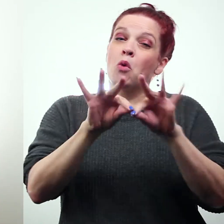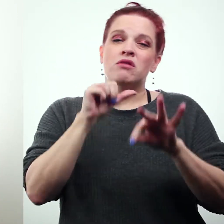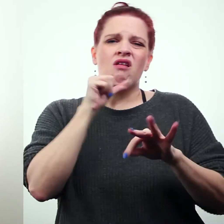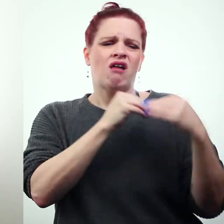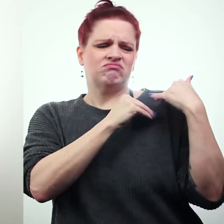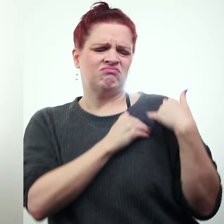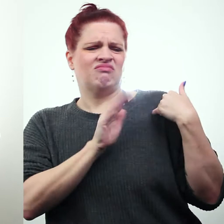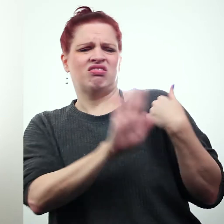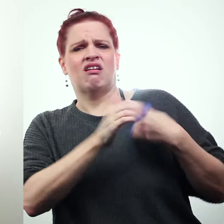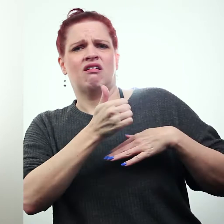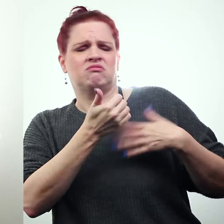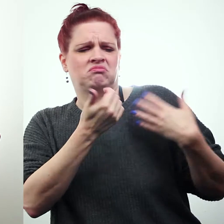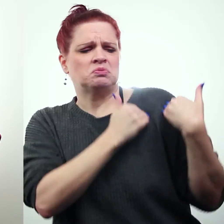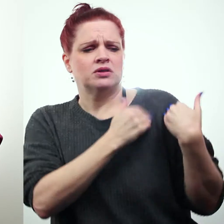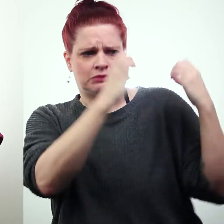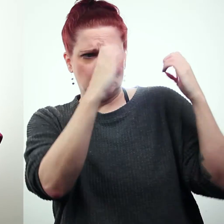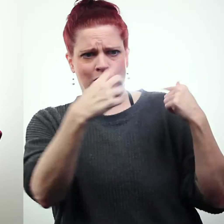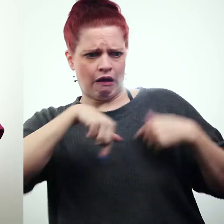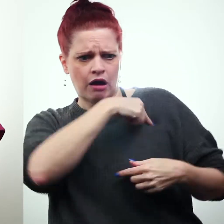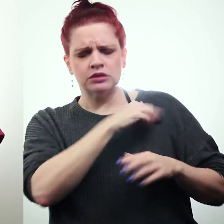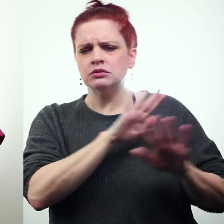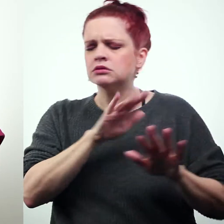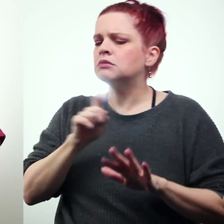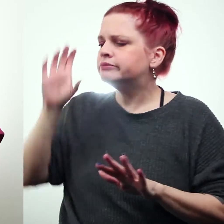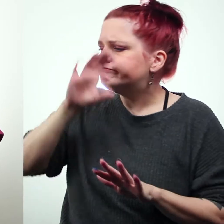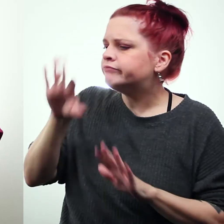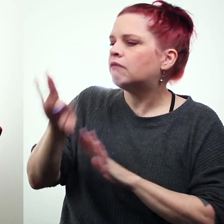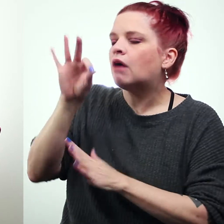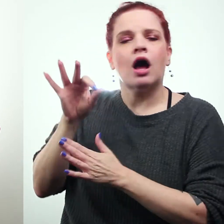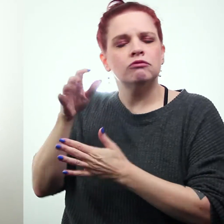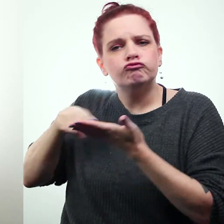them with educating us on things that we can seek out resources in other places.